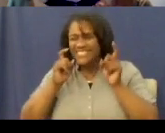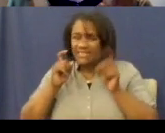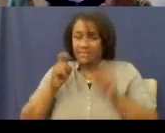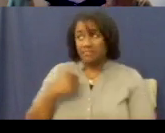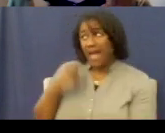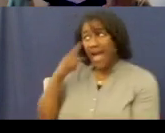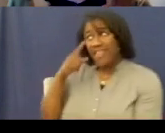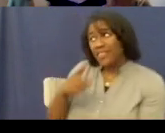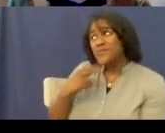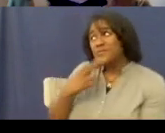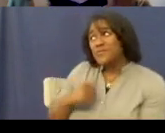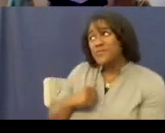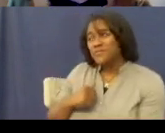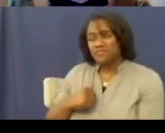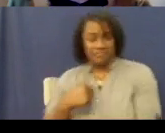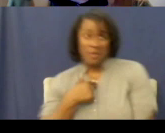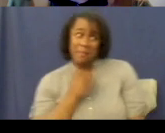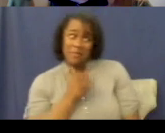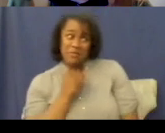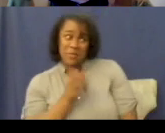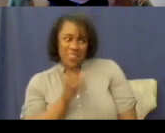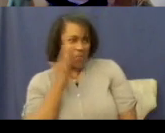Nina Schor: Me too, that's why I got interested in the brain.